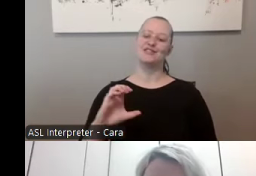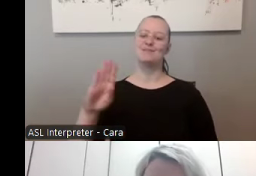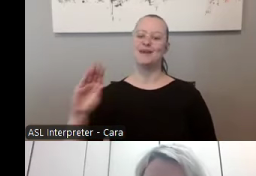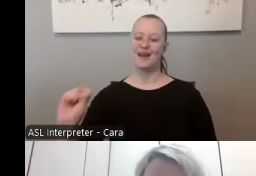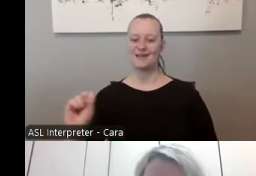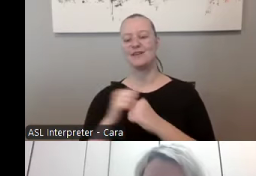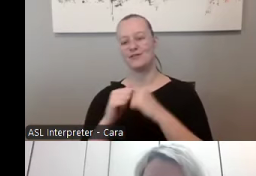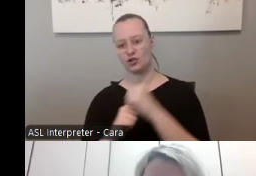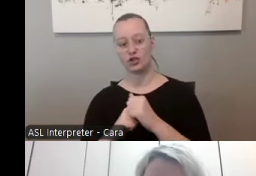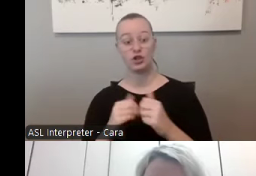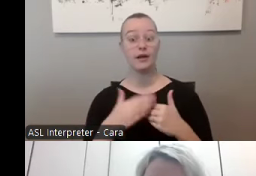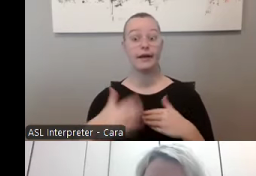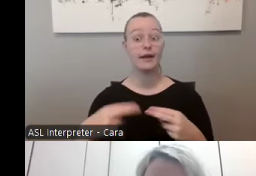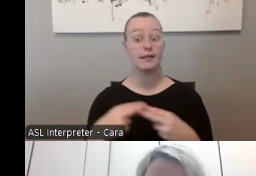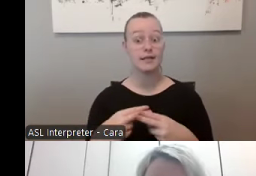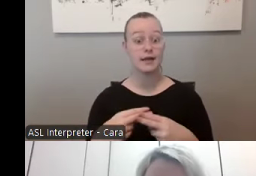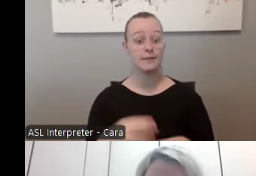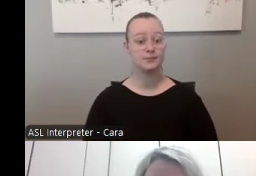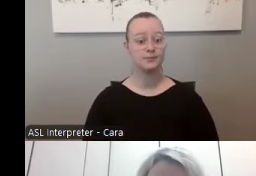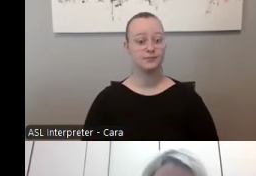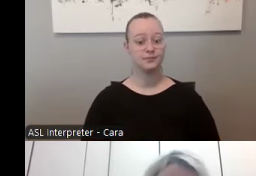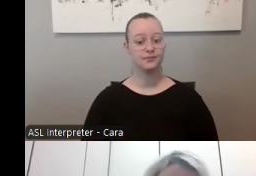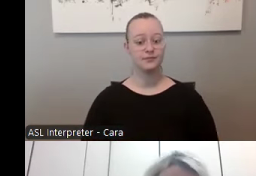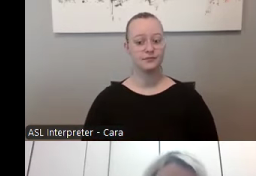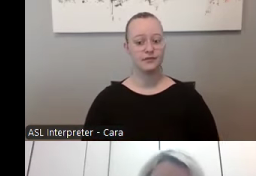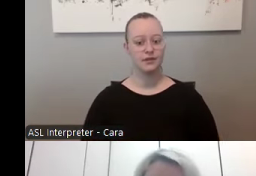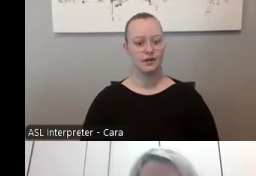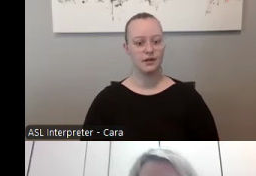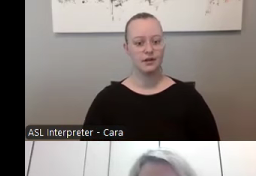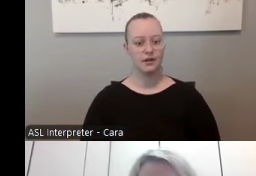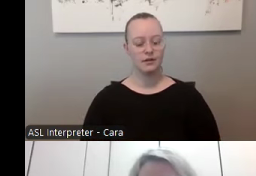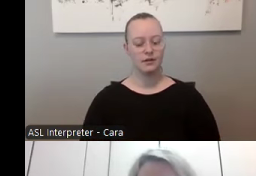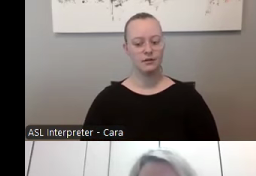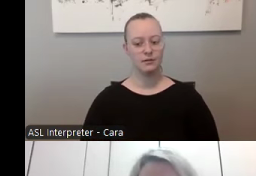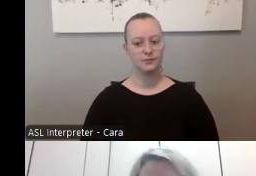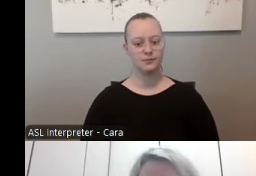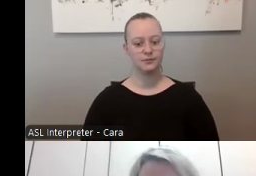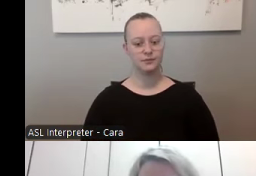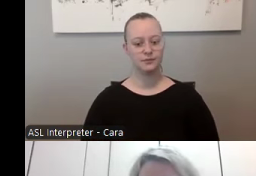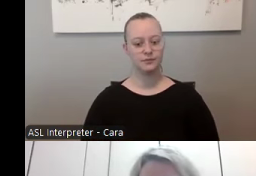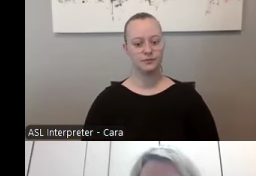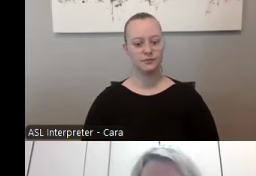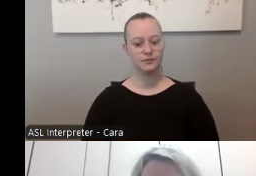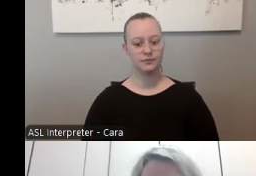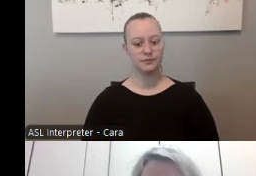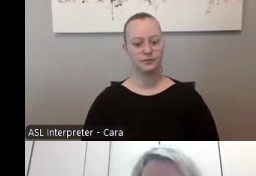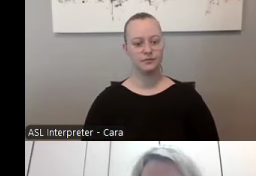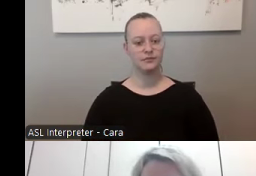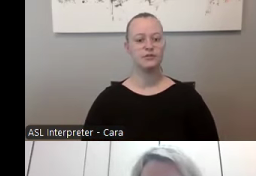Next slide please. To fulfill this charge, HHS and the